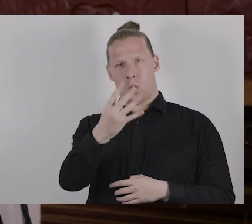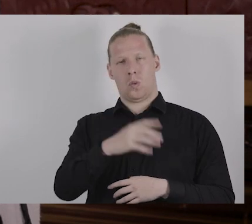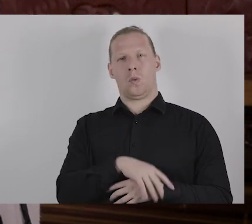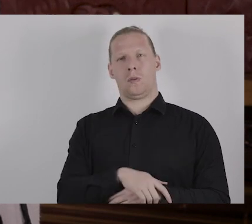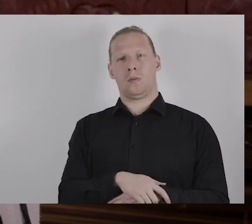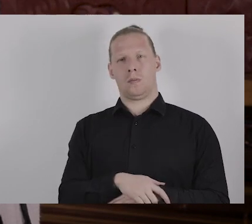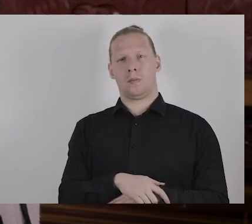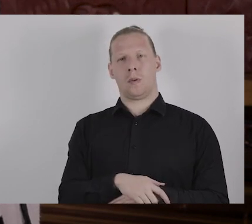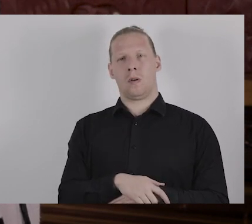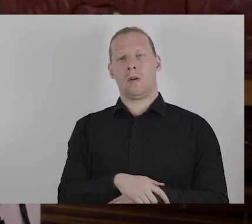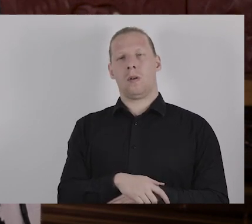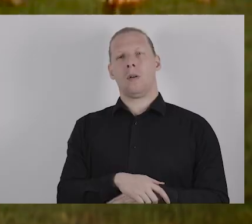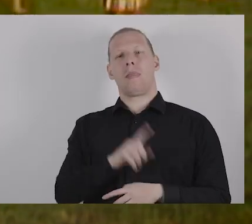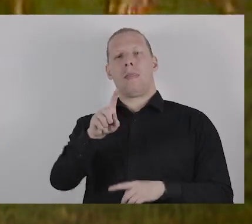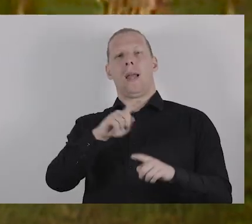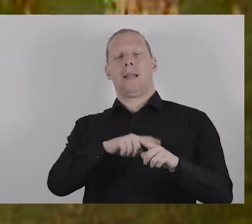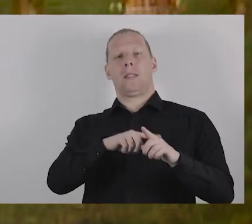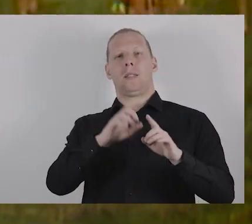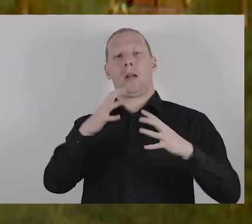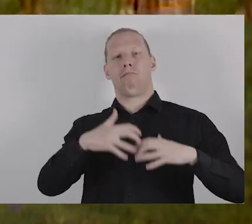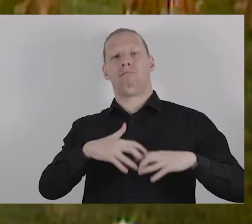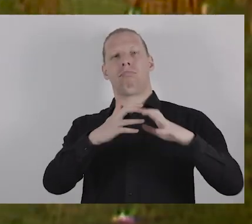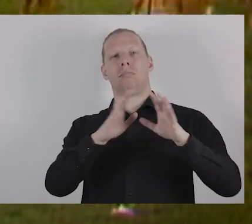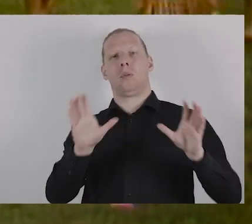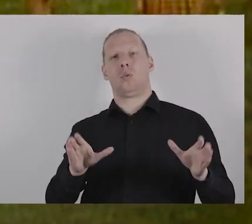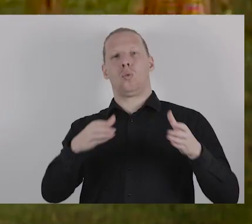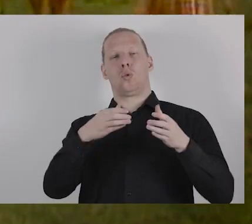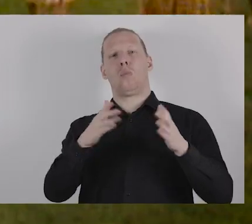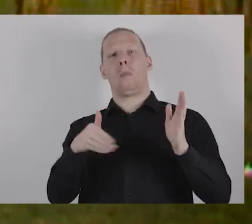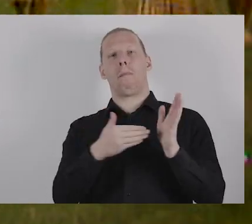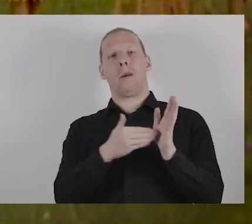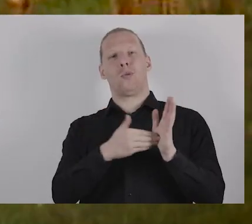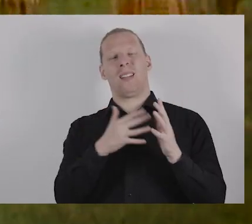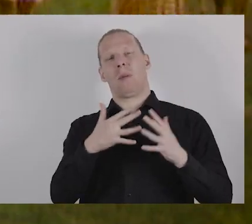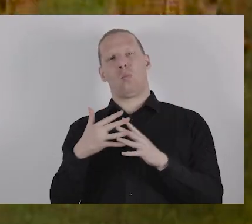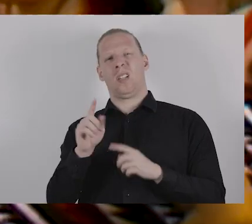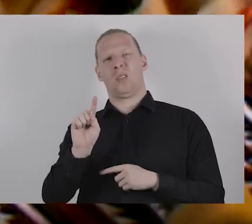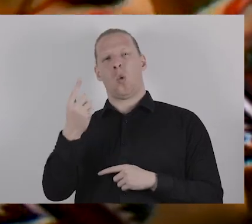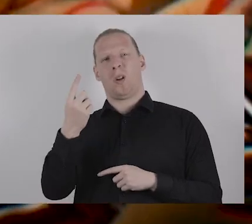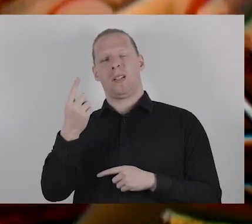I was 4 years old. Te Rōpū Manutaki started...